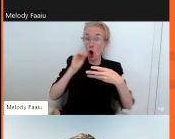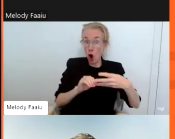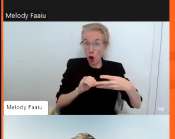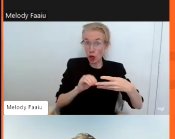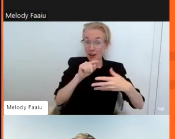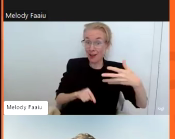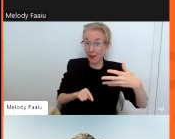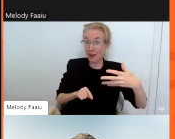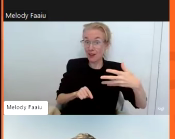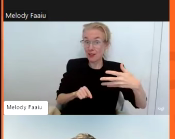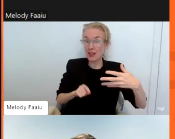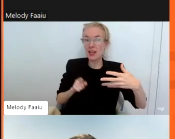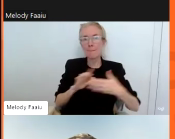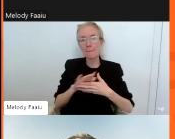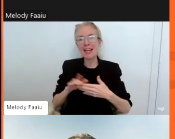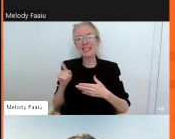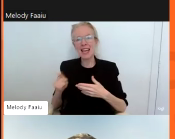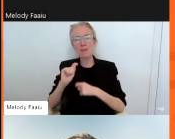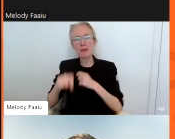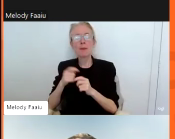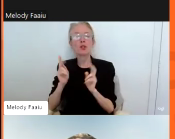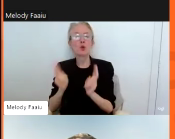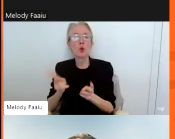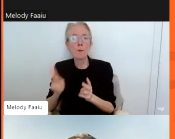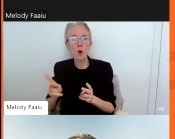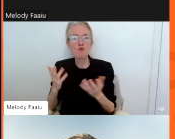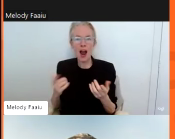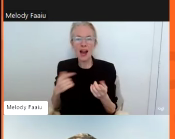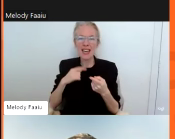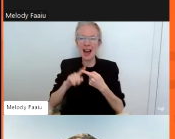and on and on. Those are all currently listed on the BWoF. And that gets